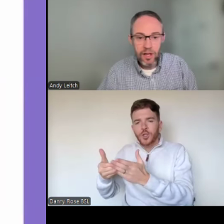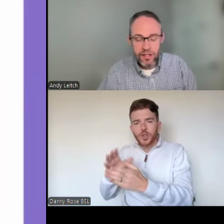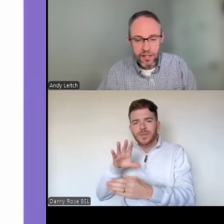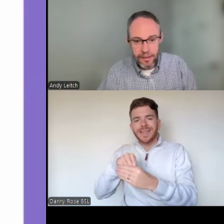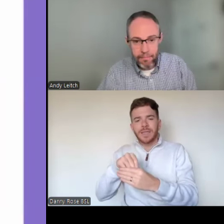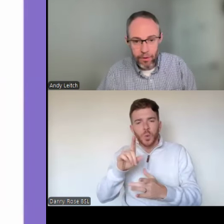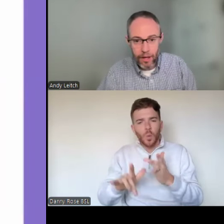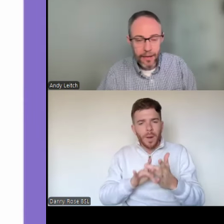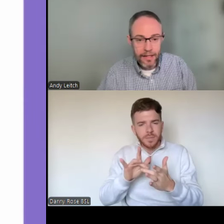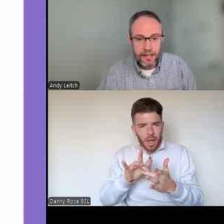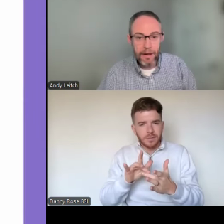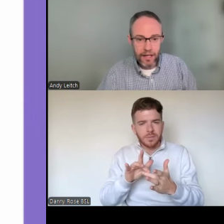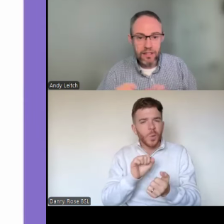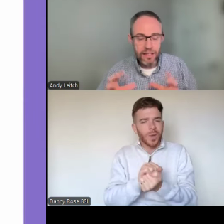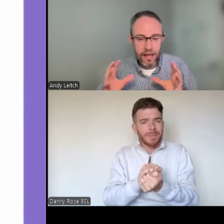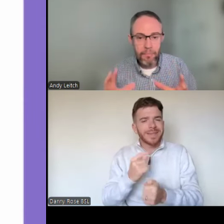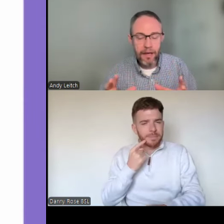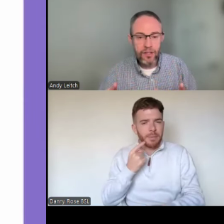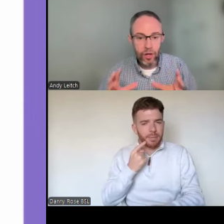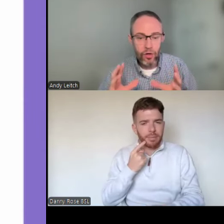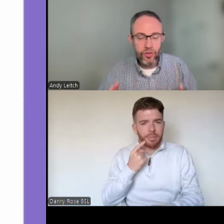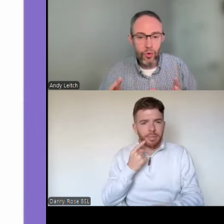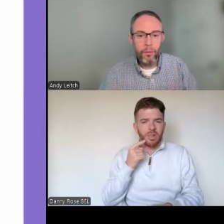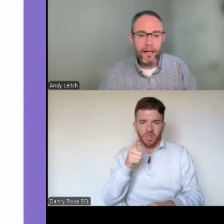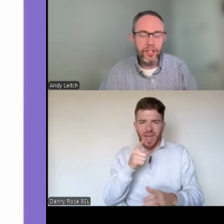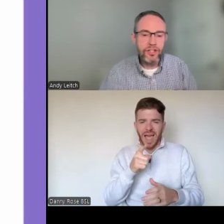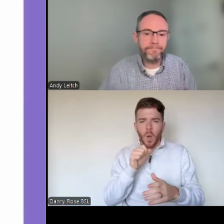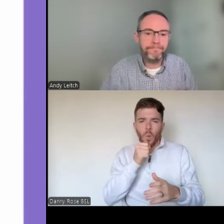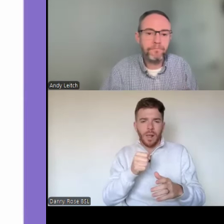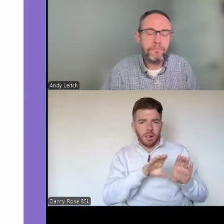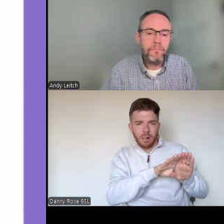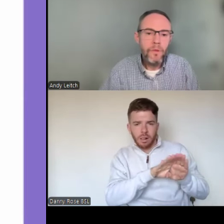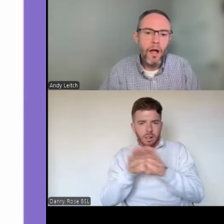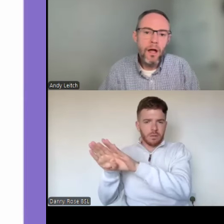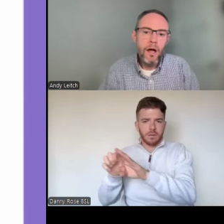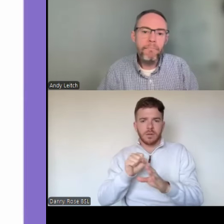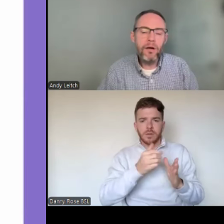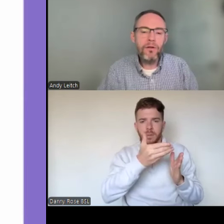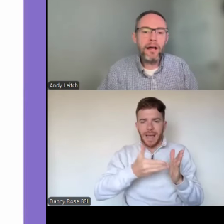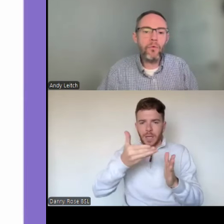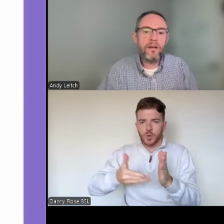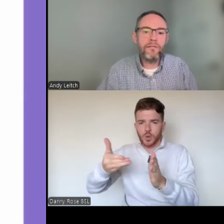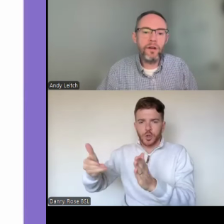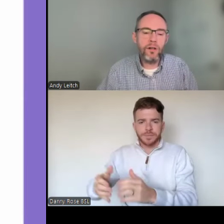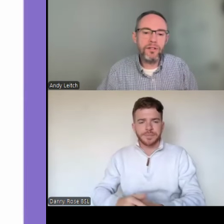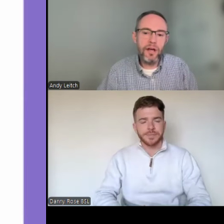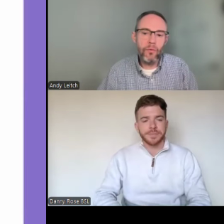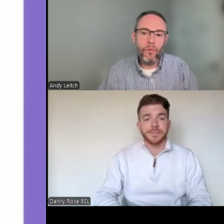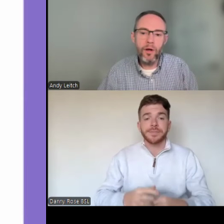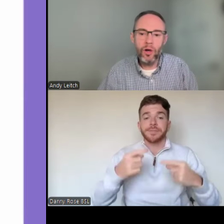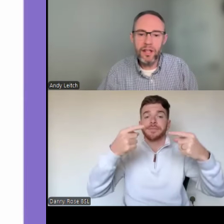It's nice and simple, and that typically, as I say, appears across all pages. Below that, we have got what we're calling